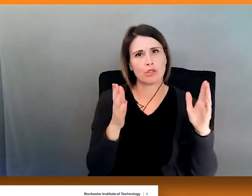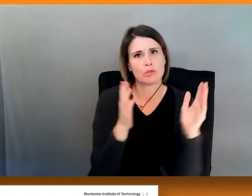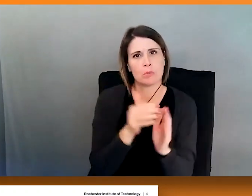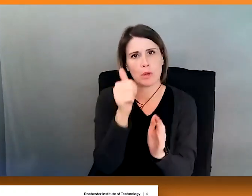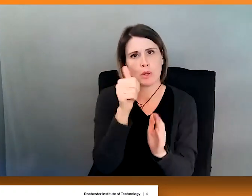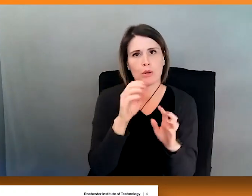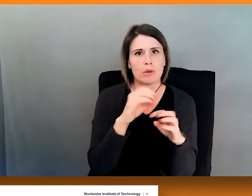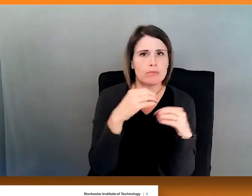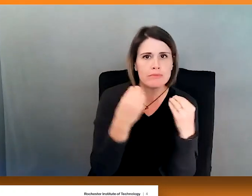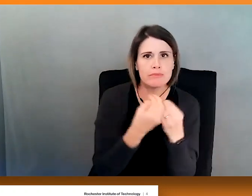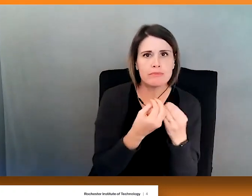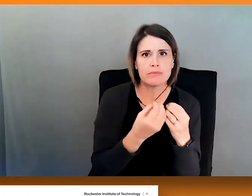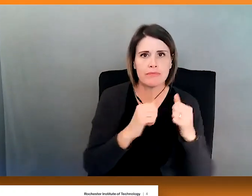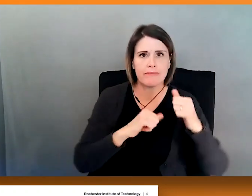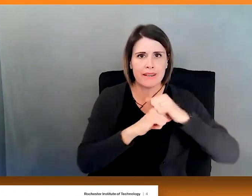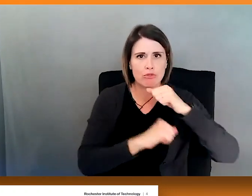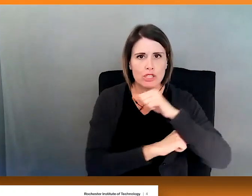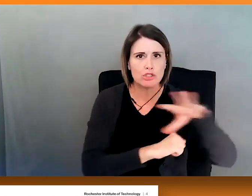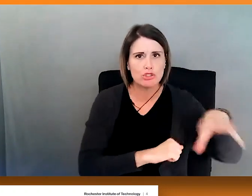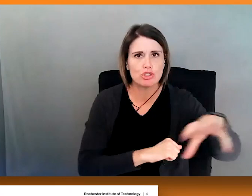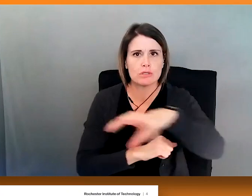and foundations out there, so don't limit yourself.